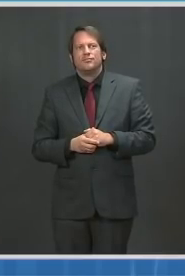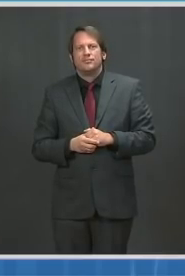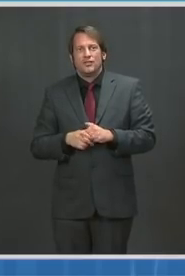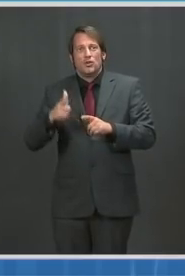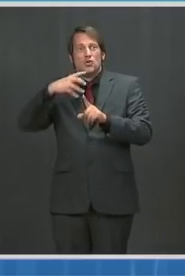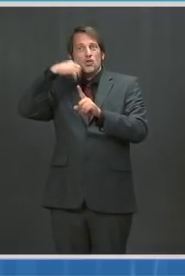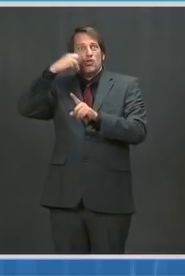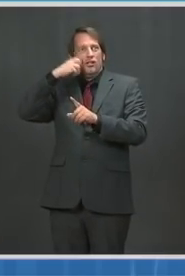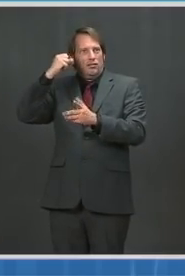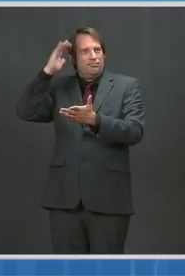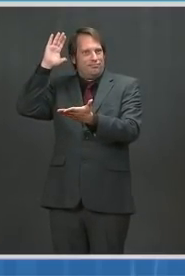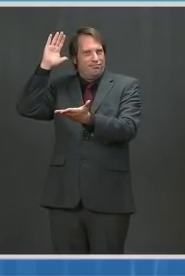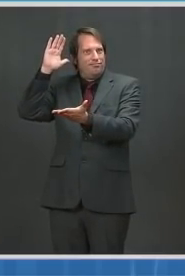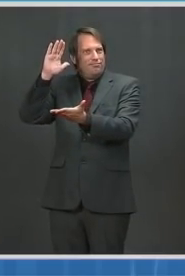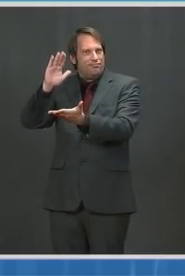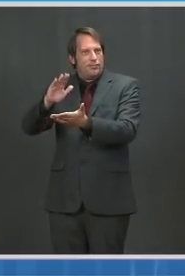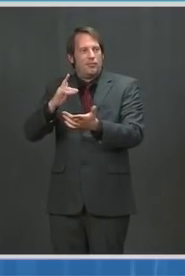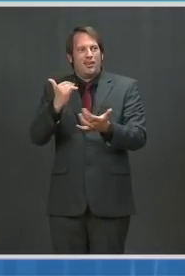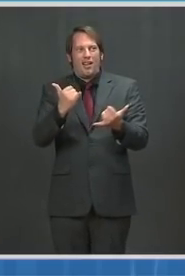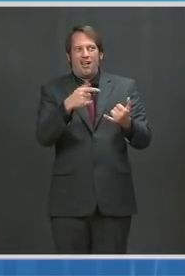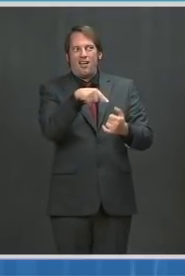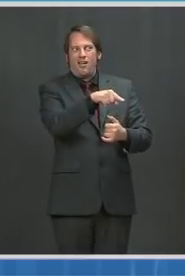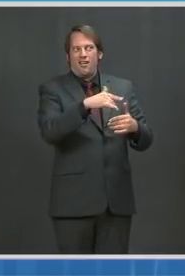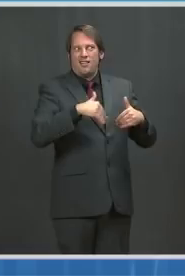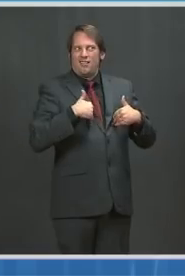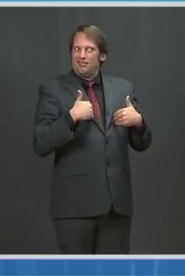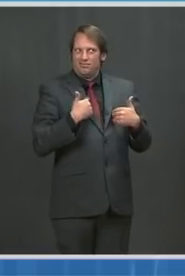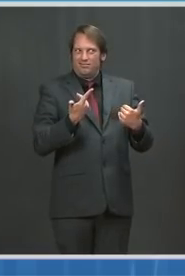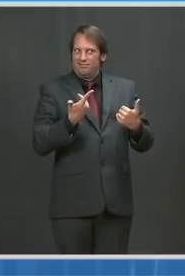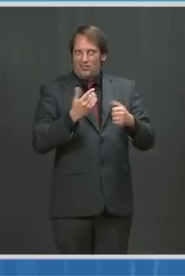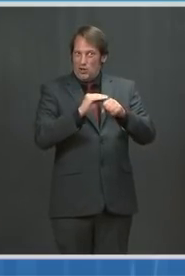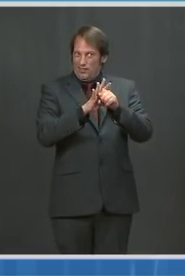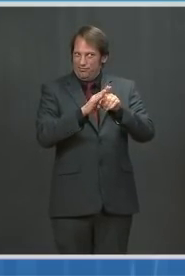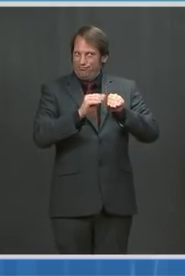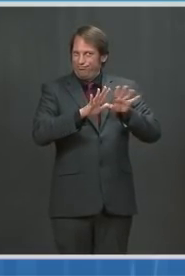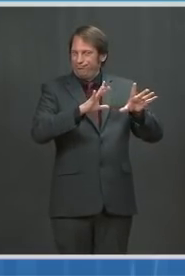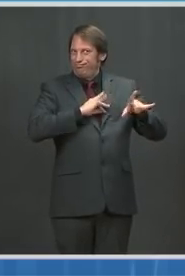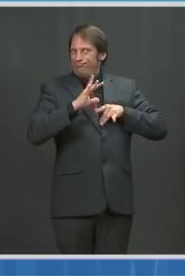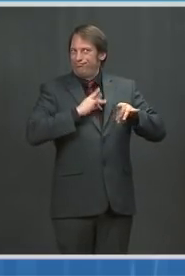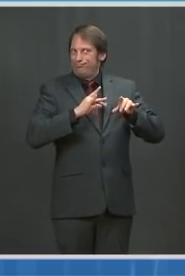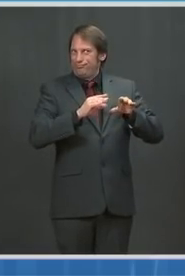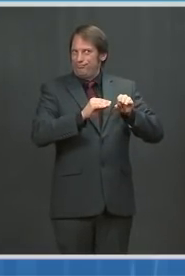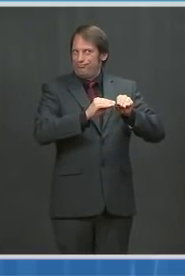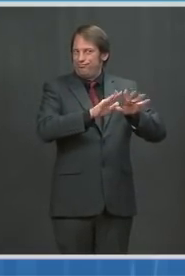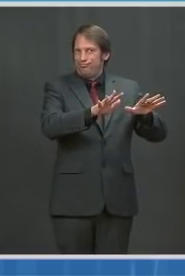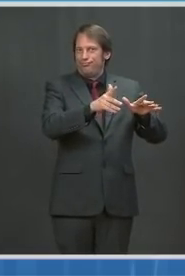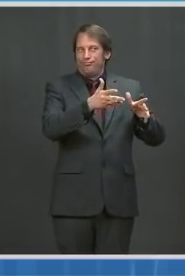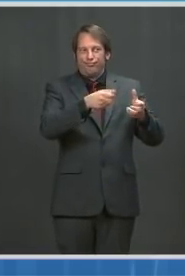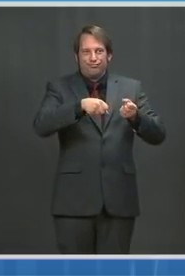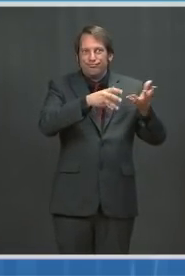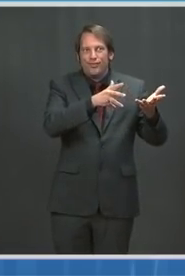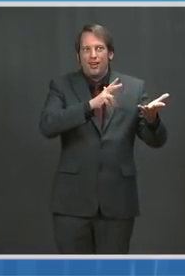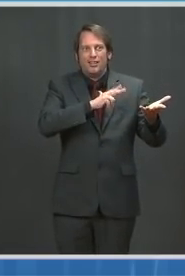That said, we're still seeing older people hospitalized, and it's the ones that have not yet been vaccinated. We're still hearing stories of, "You know,